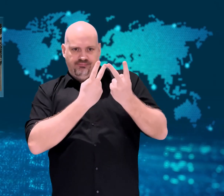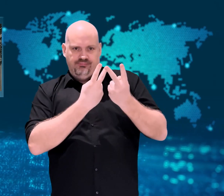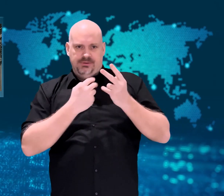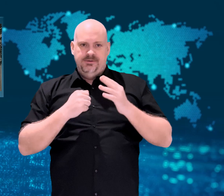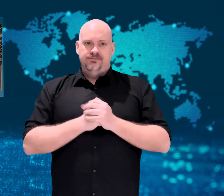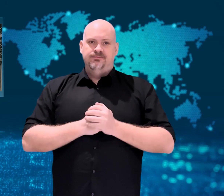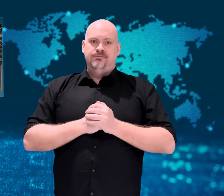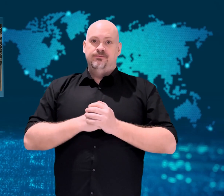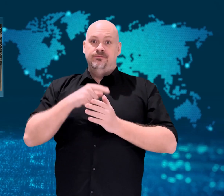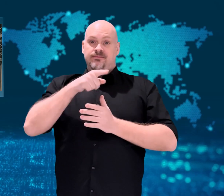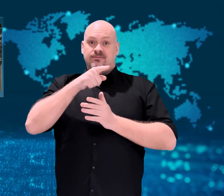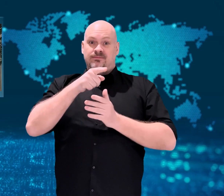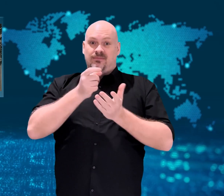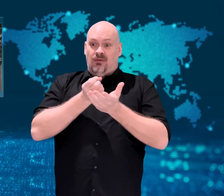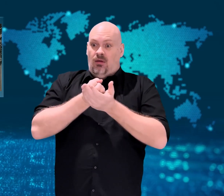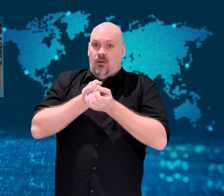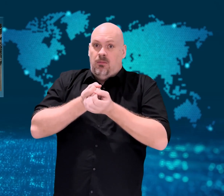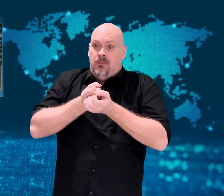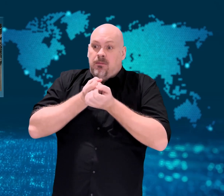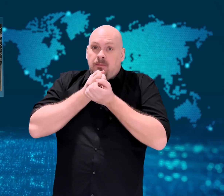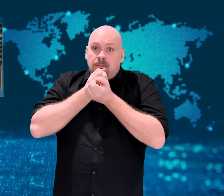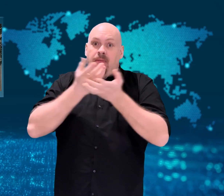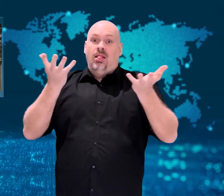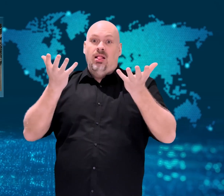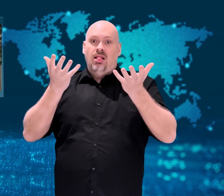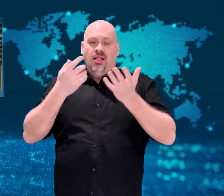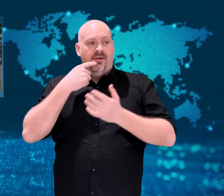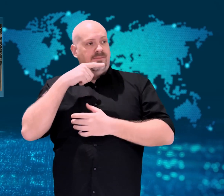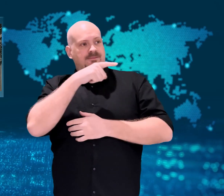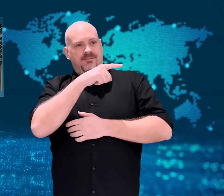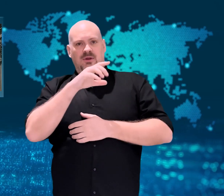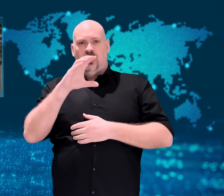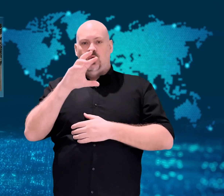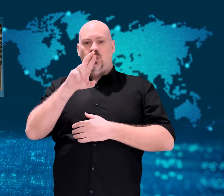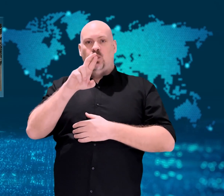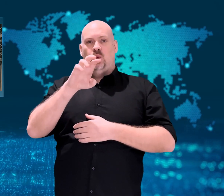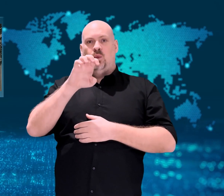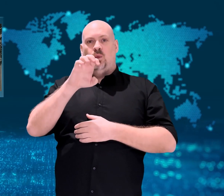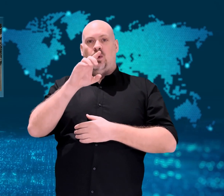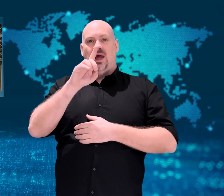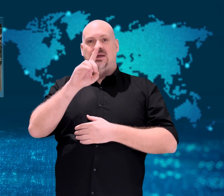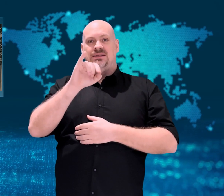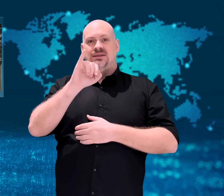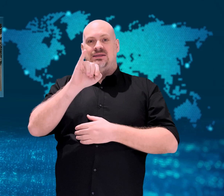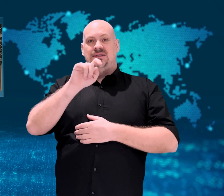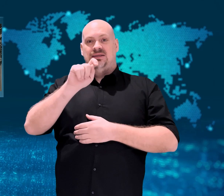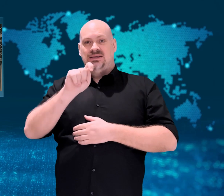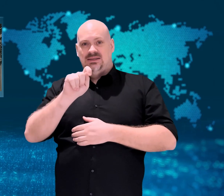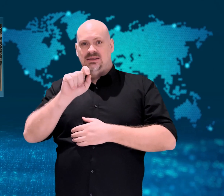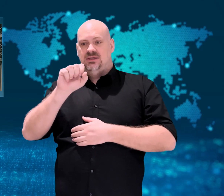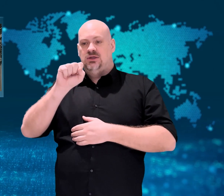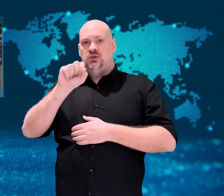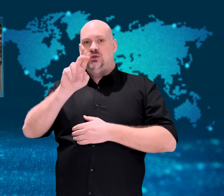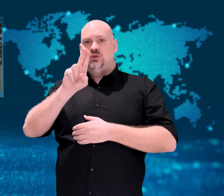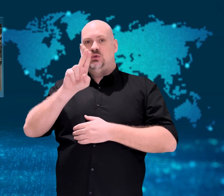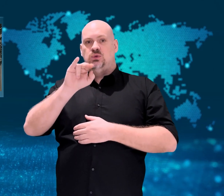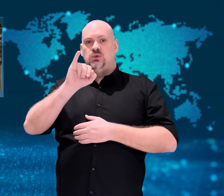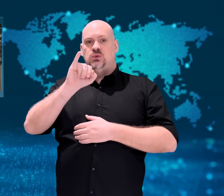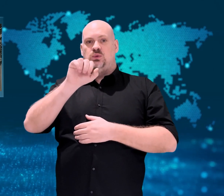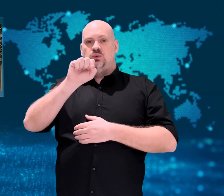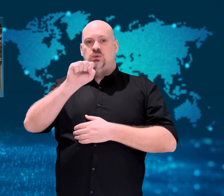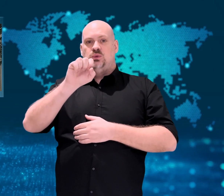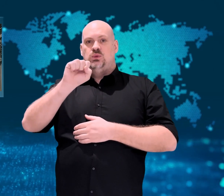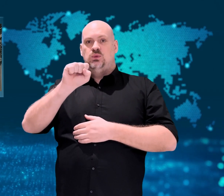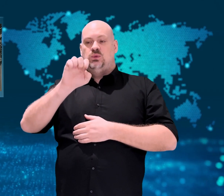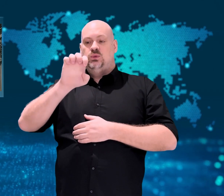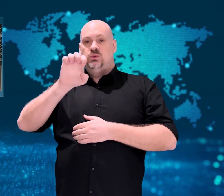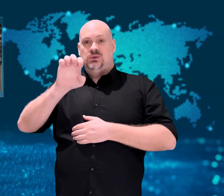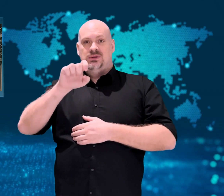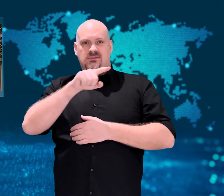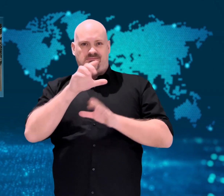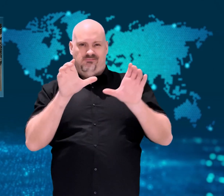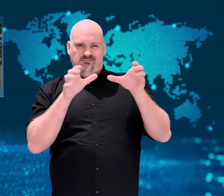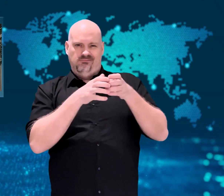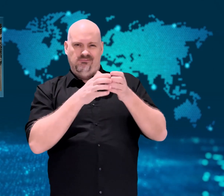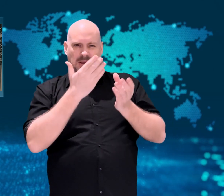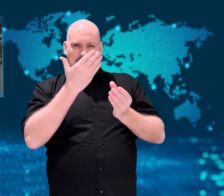Credit Suisse has been facilitating money laundering and tax evasion.